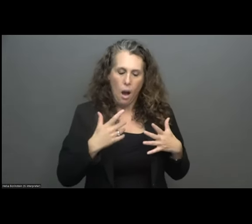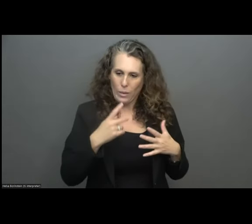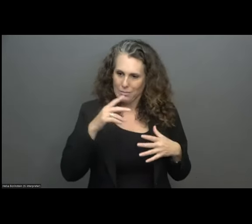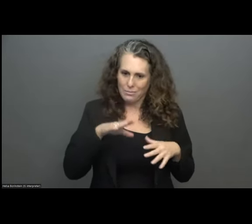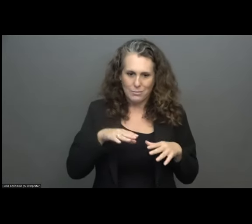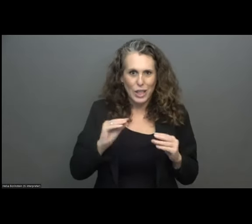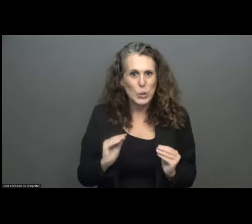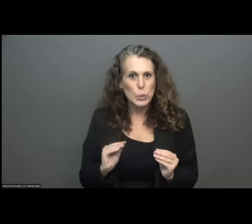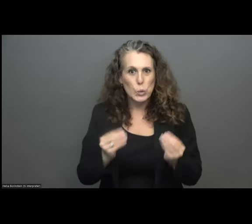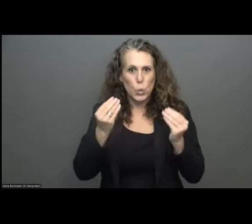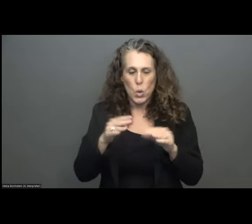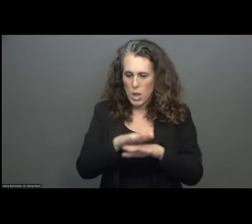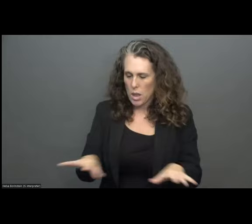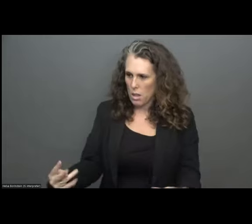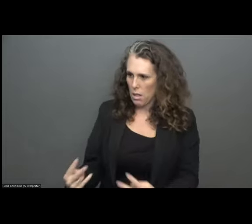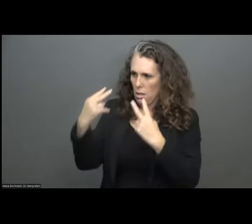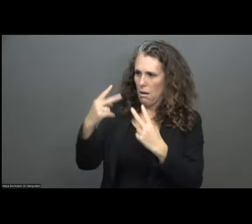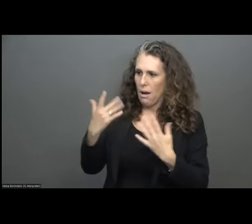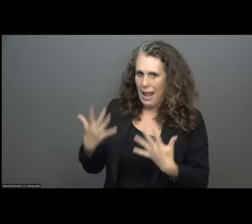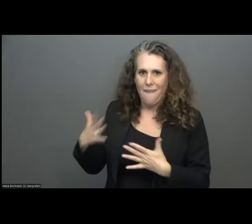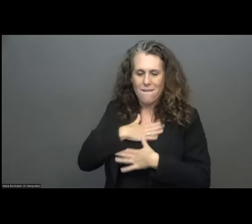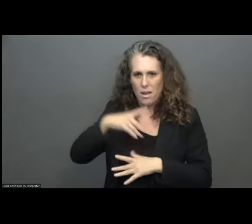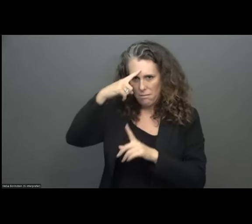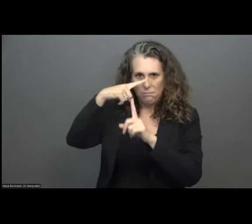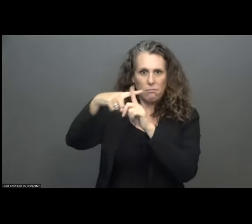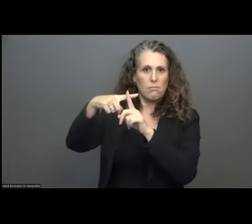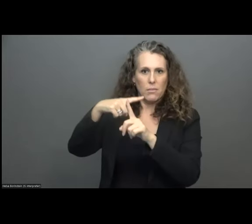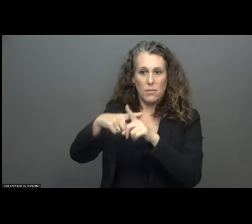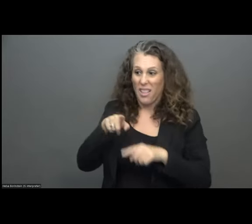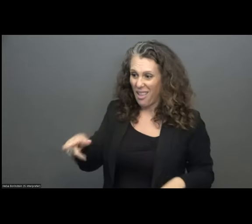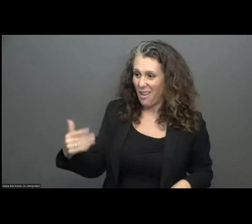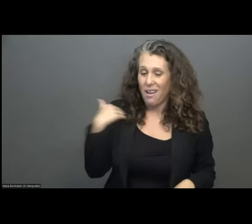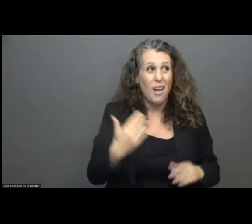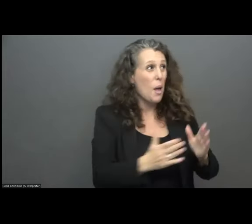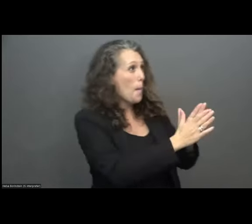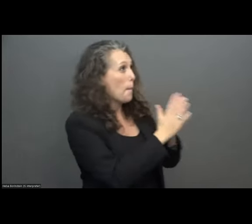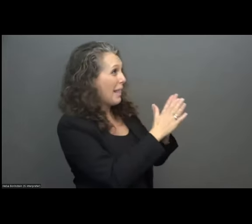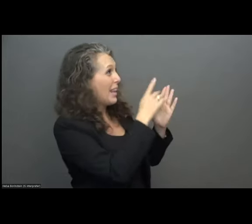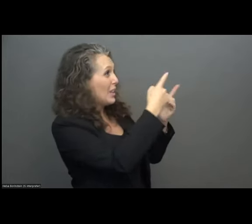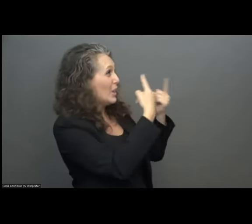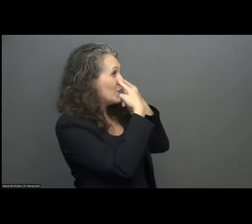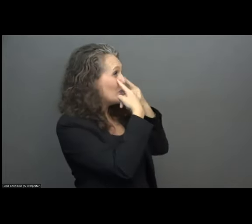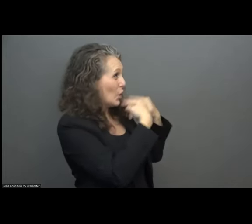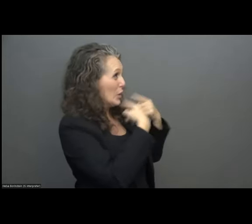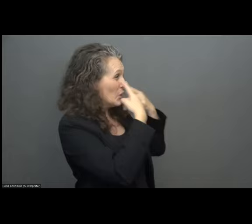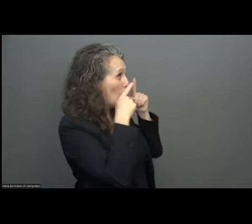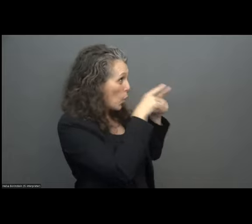14:13:40 is equal to five push ups as he is on puter fair, a lot devolved to come on,